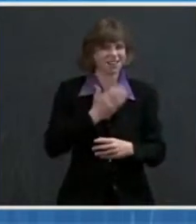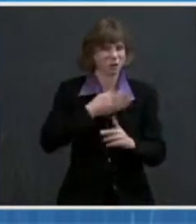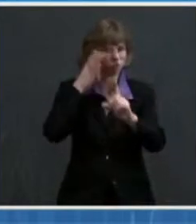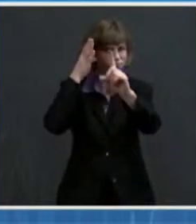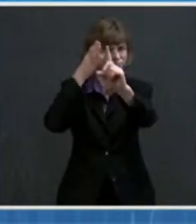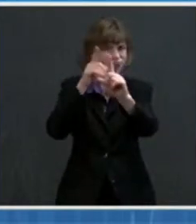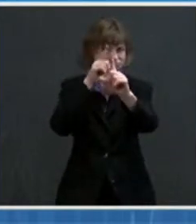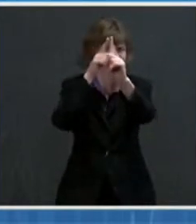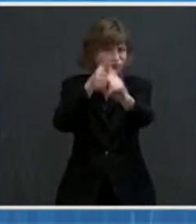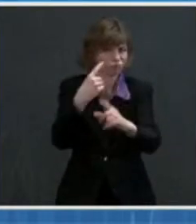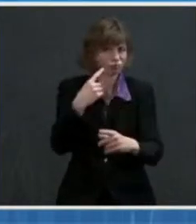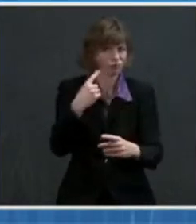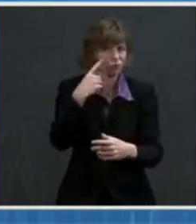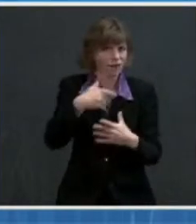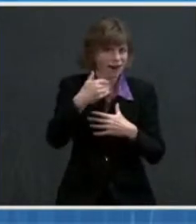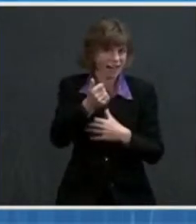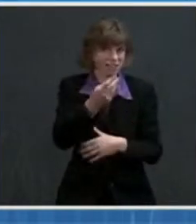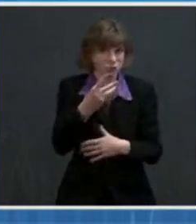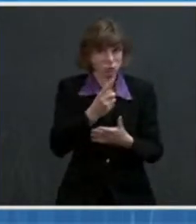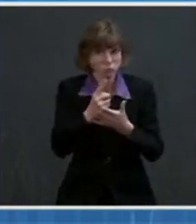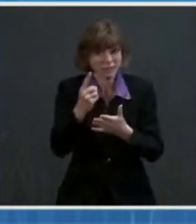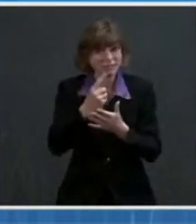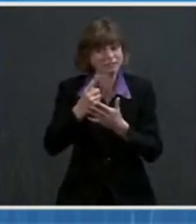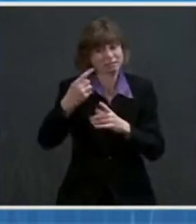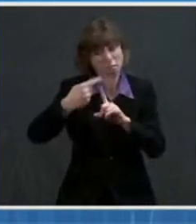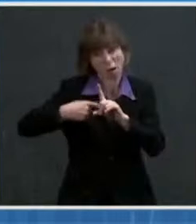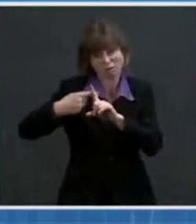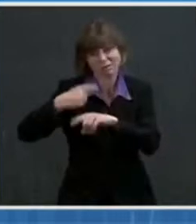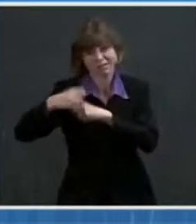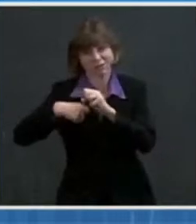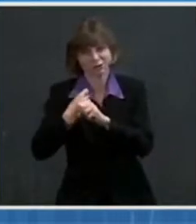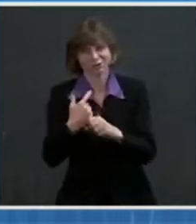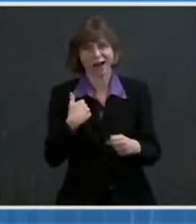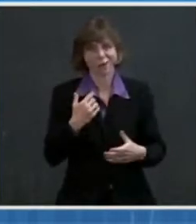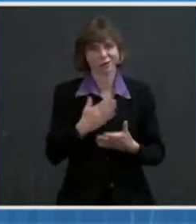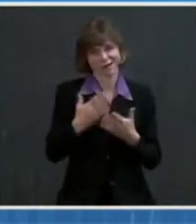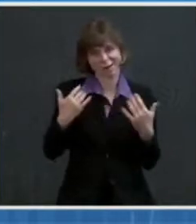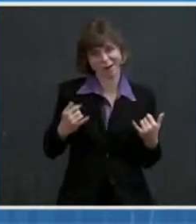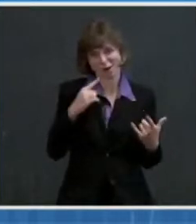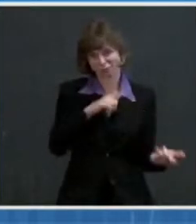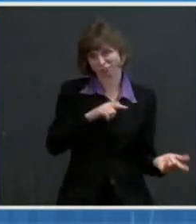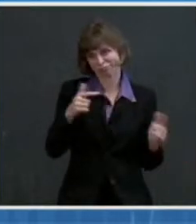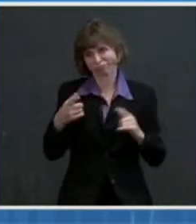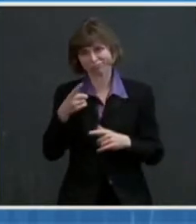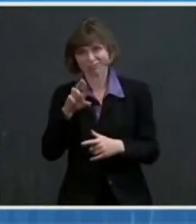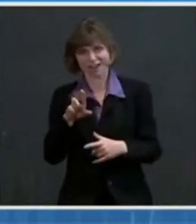LOOK AT THAT. THAT'S THE DIRECTION THAT WE WILL BE GOING OVER THE NEXT